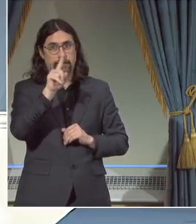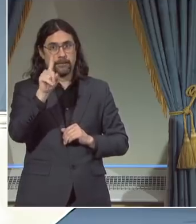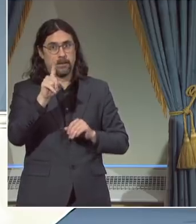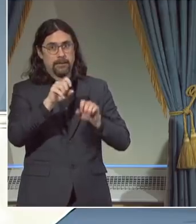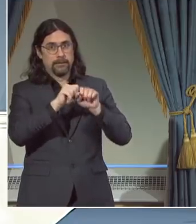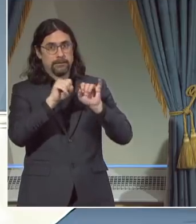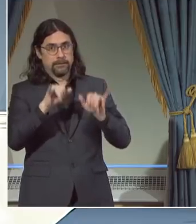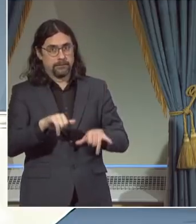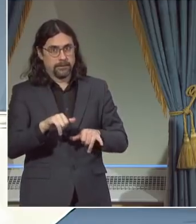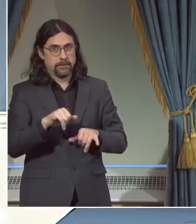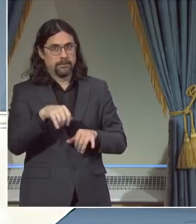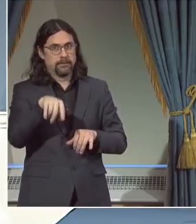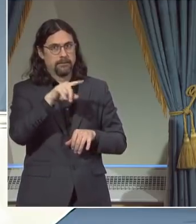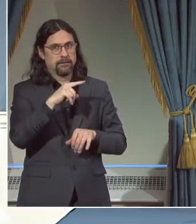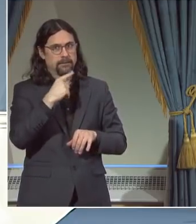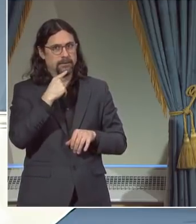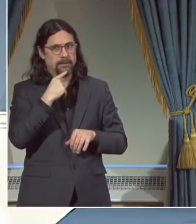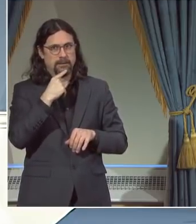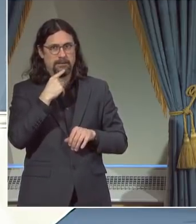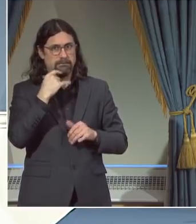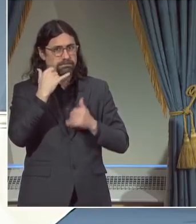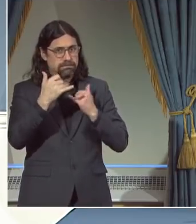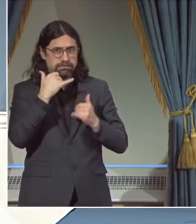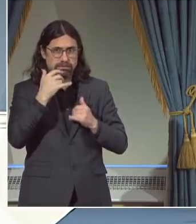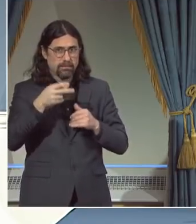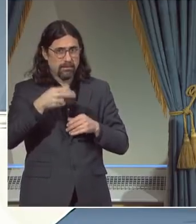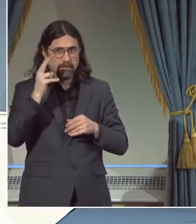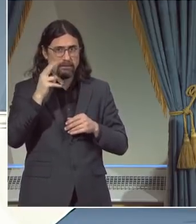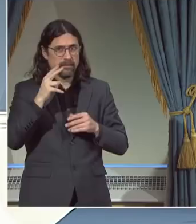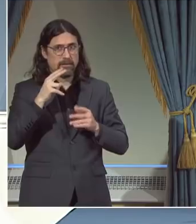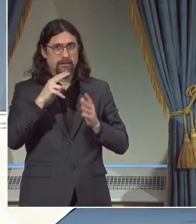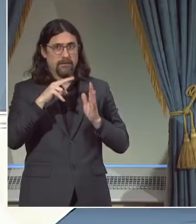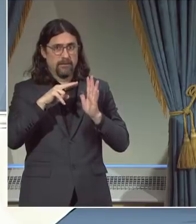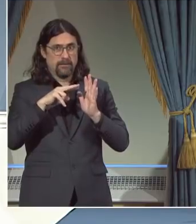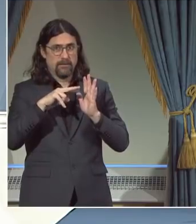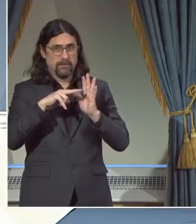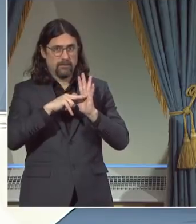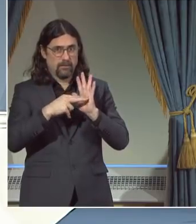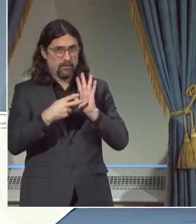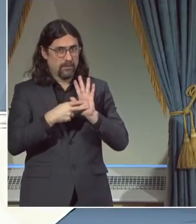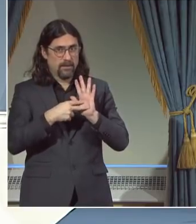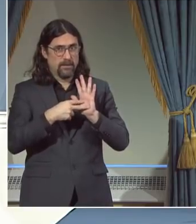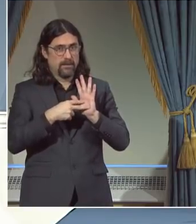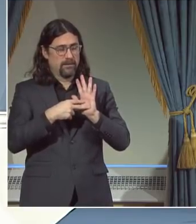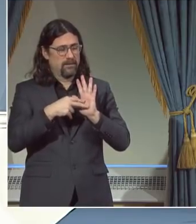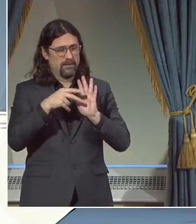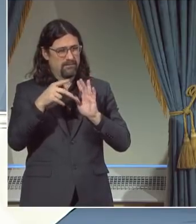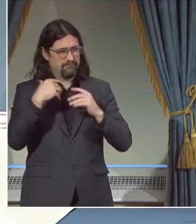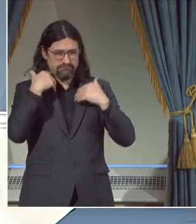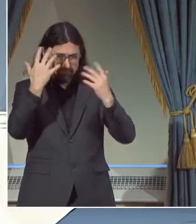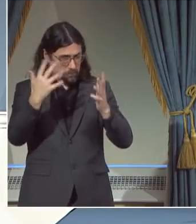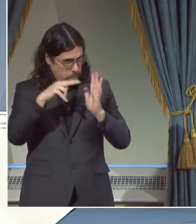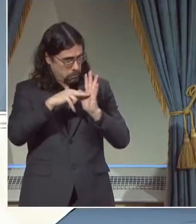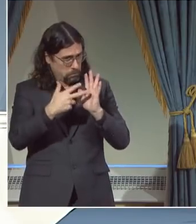THAT HAS EBEN? ARE CALLS BEING